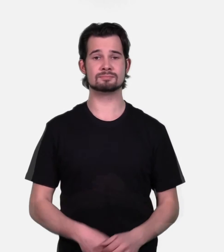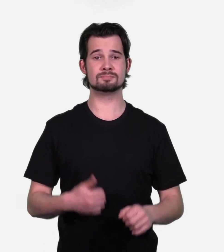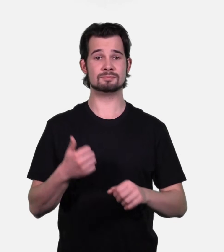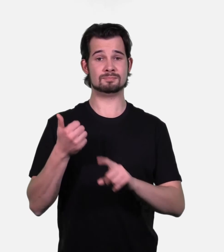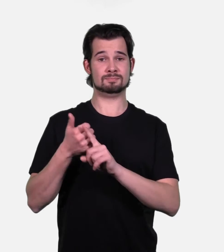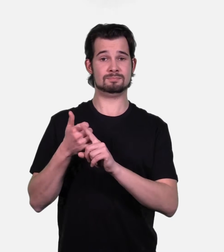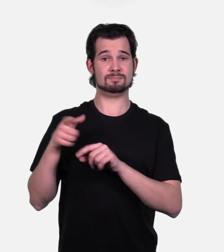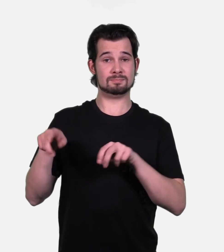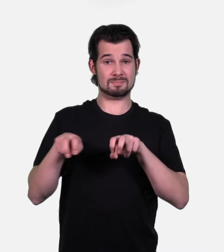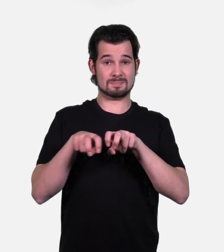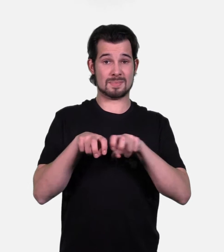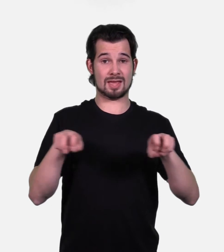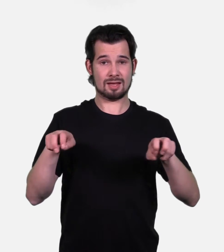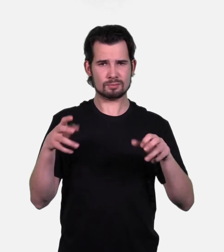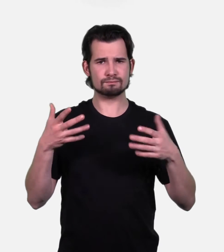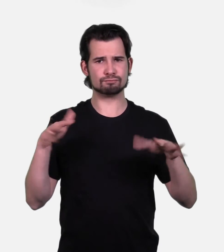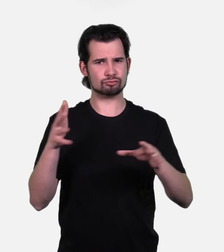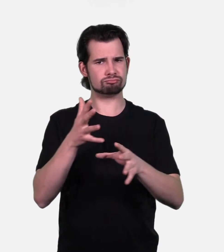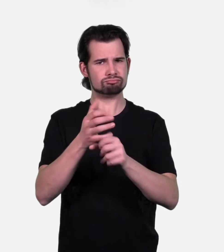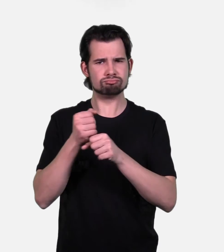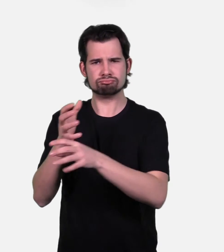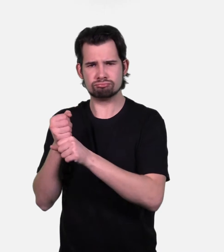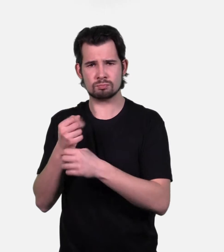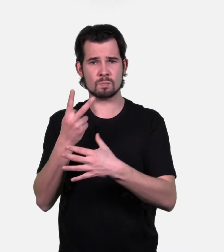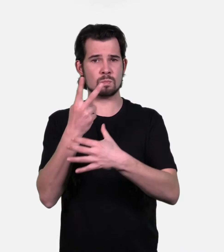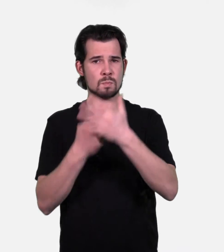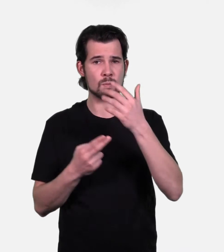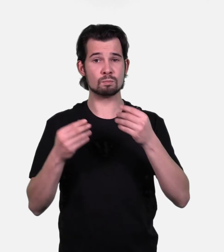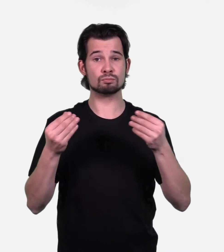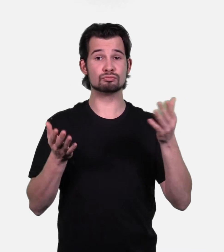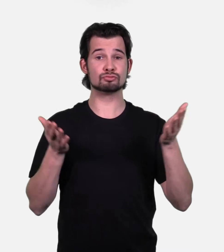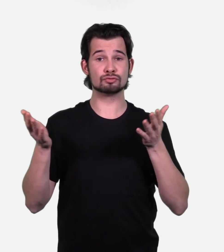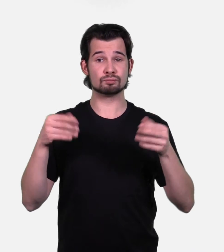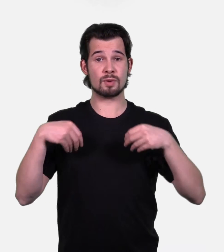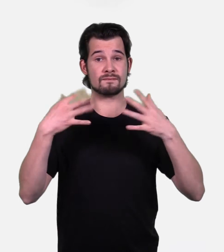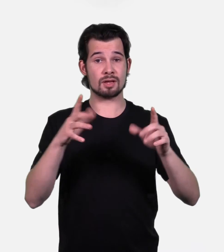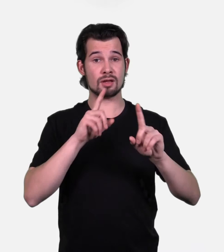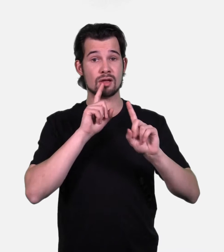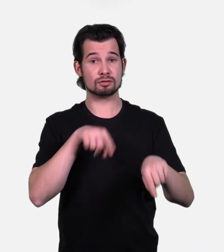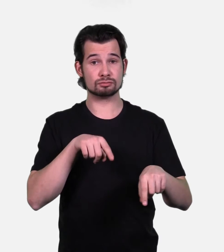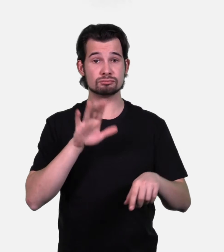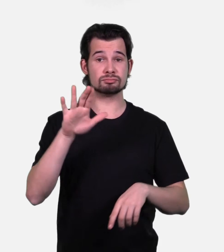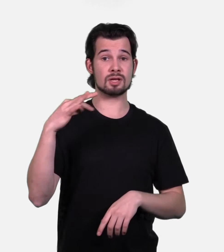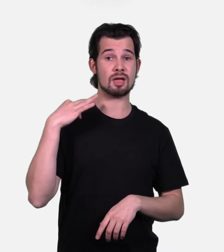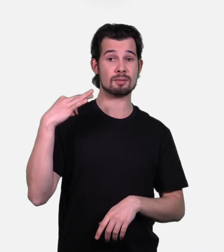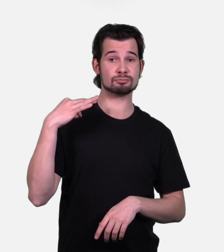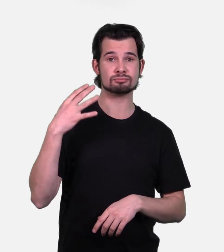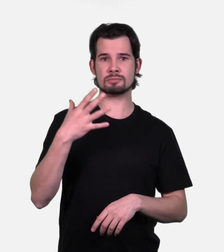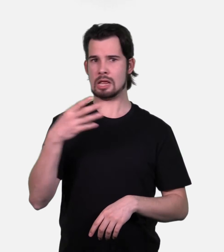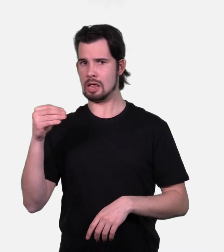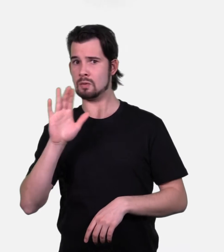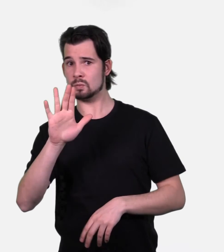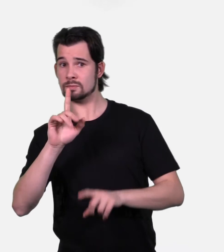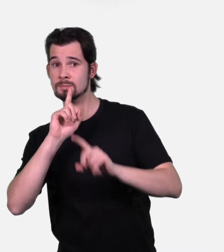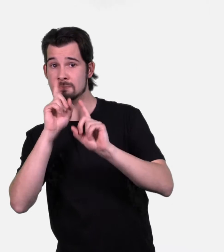Once the Panel has received both the service provider’s answer to your application and your reply,